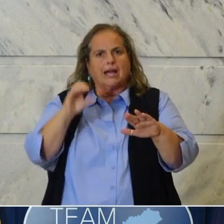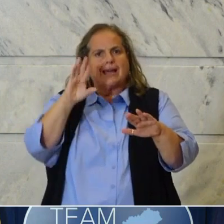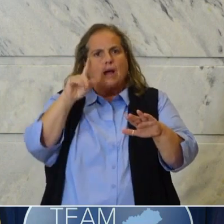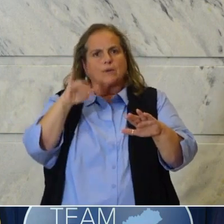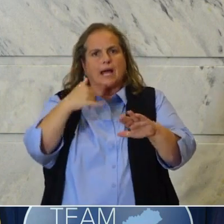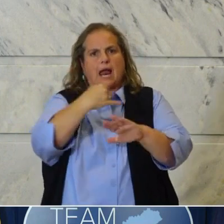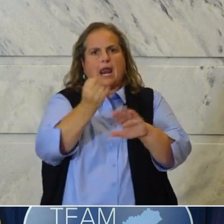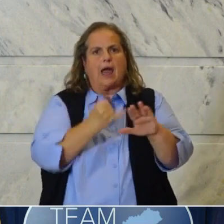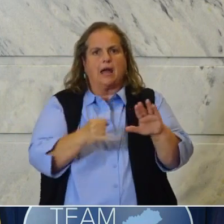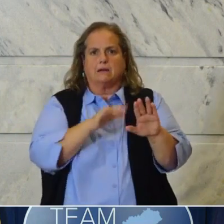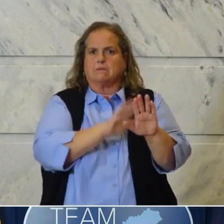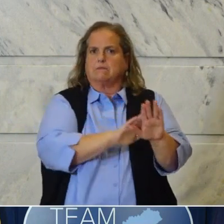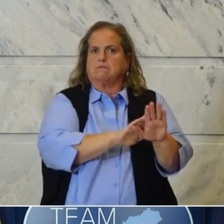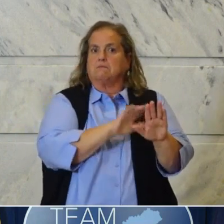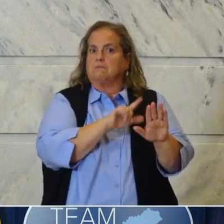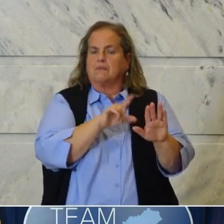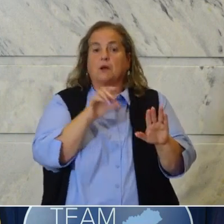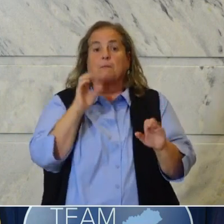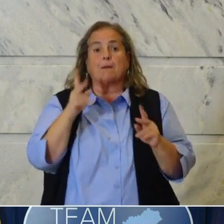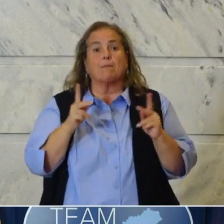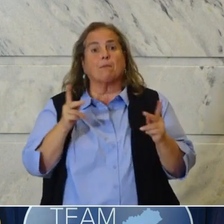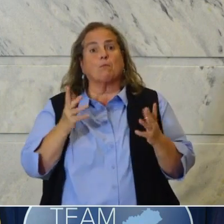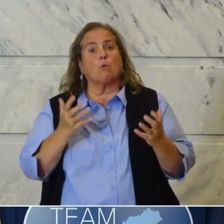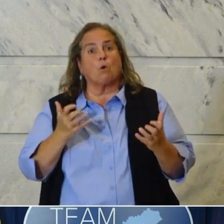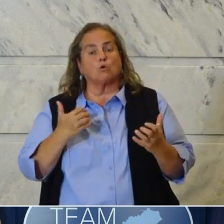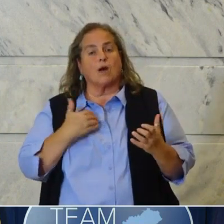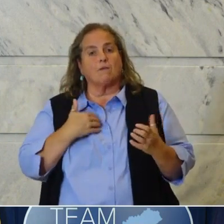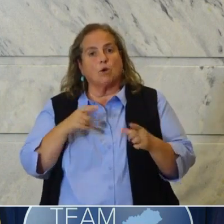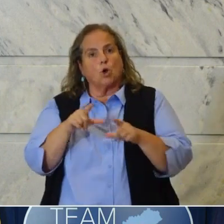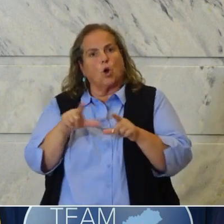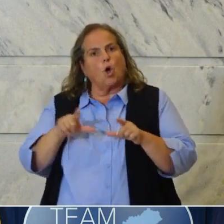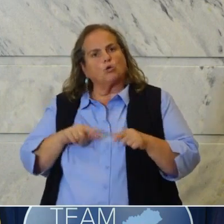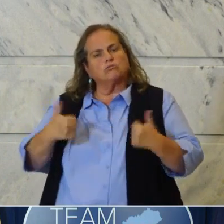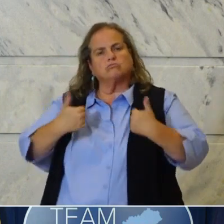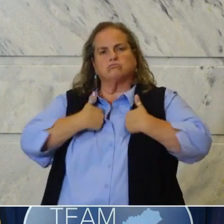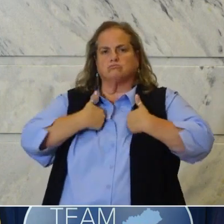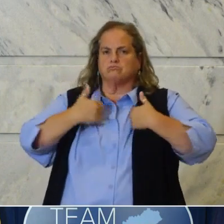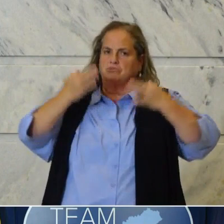folks want to have local self determination for give us a metric.